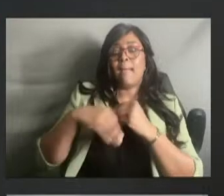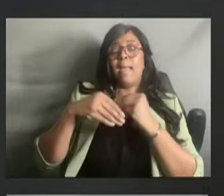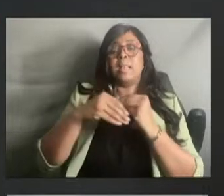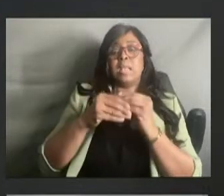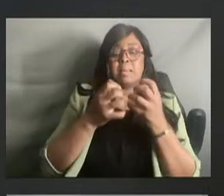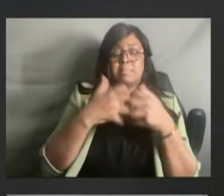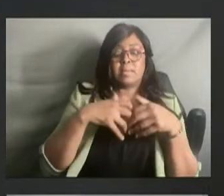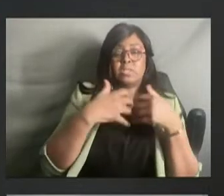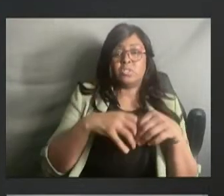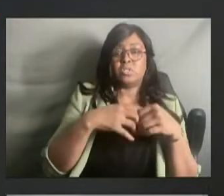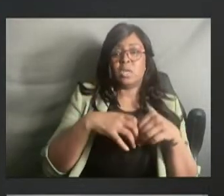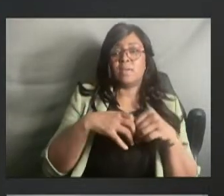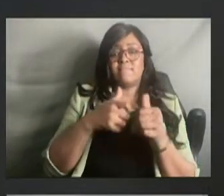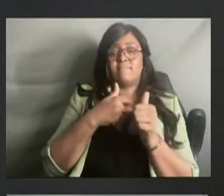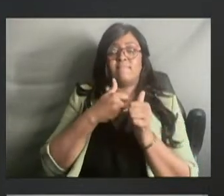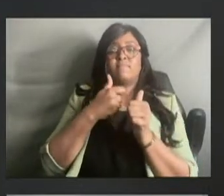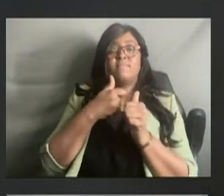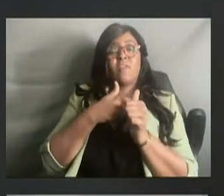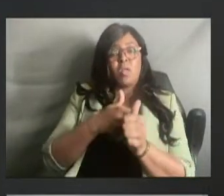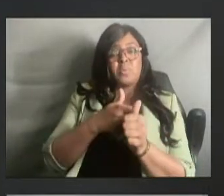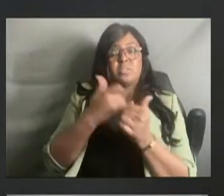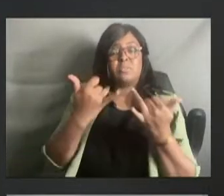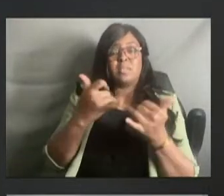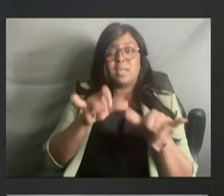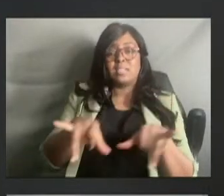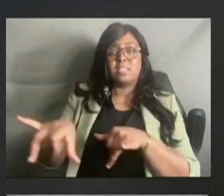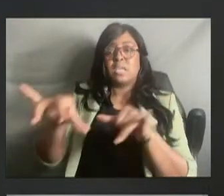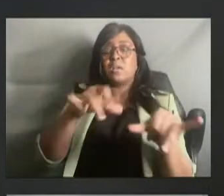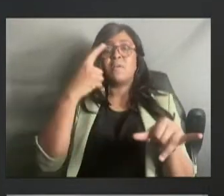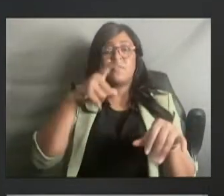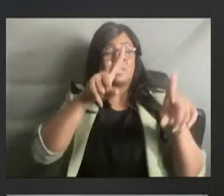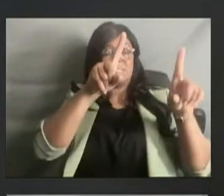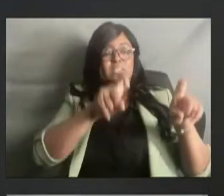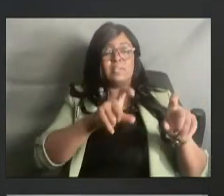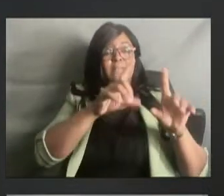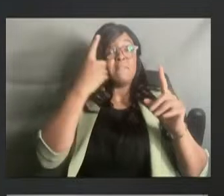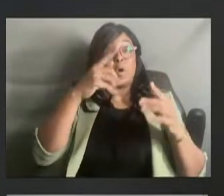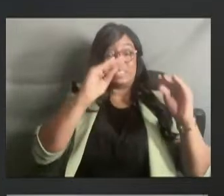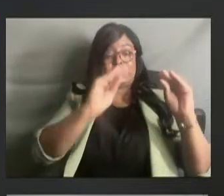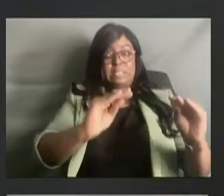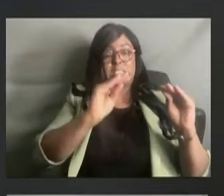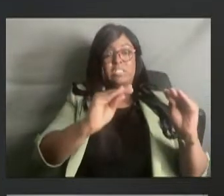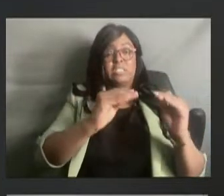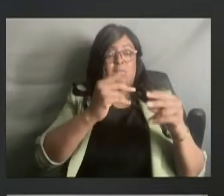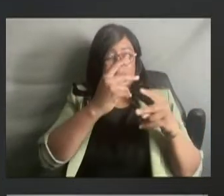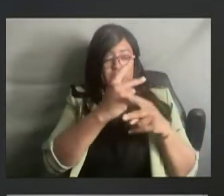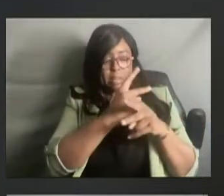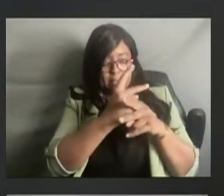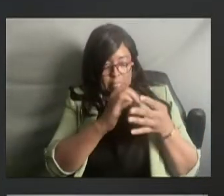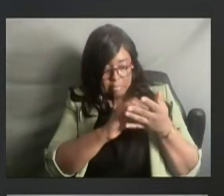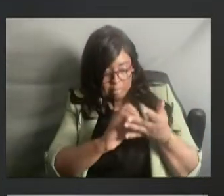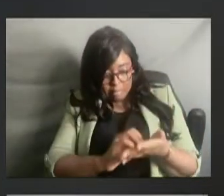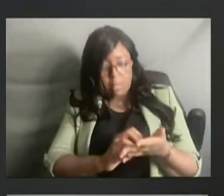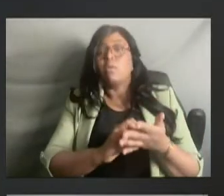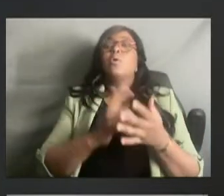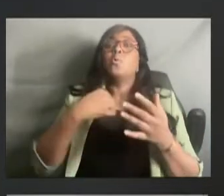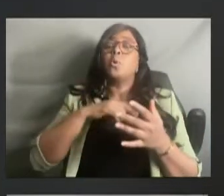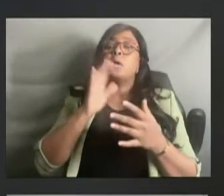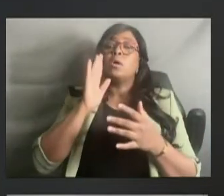and we probably wouldn't use an adding machine by today's